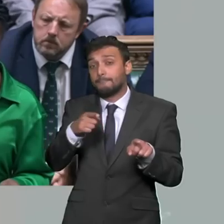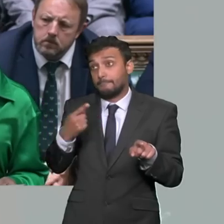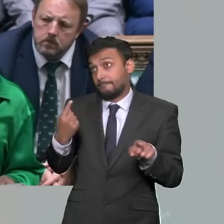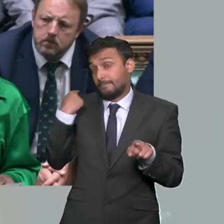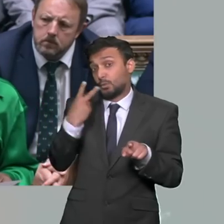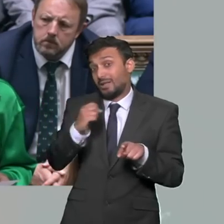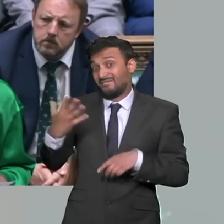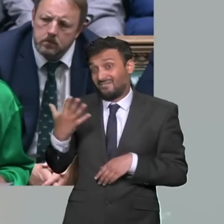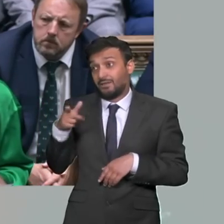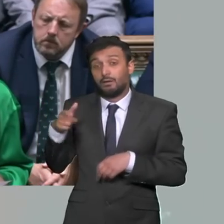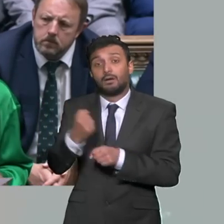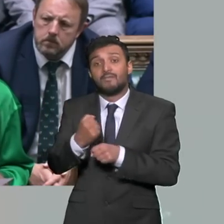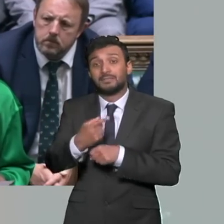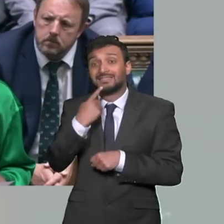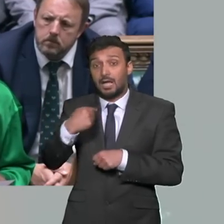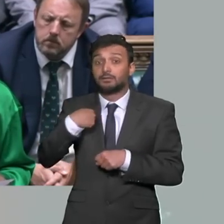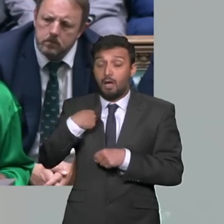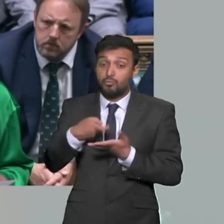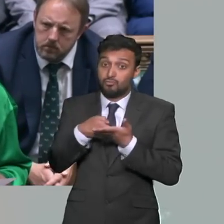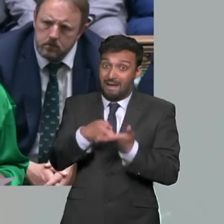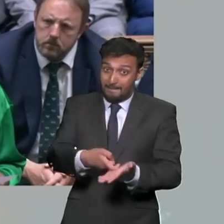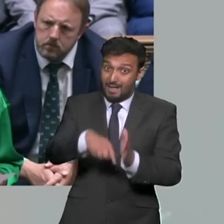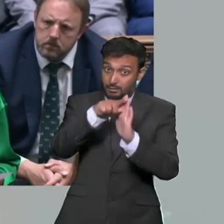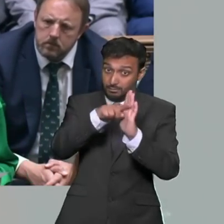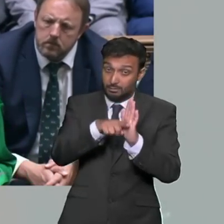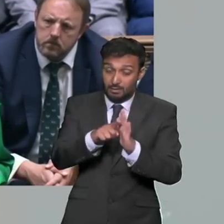responsibility for fire safety, “we will legislate accordingly.”